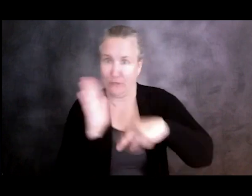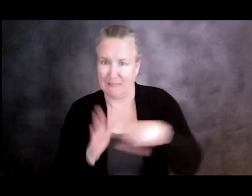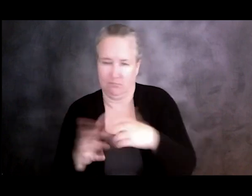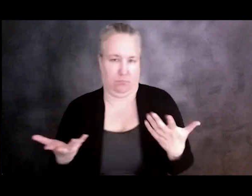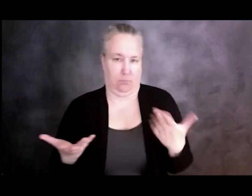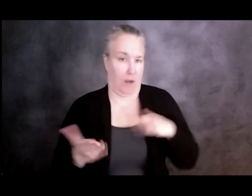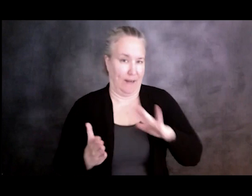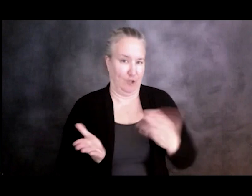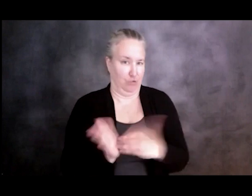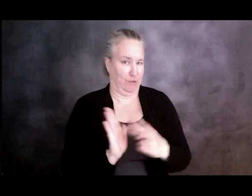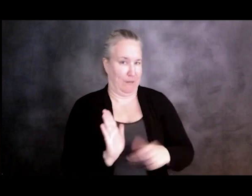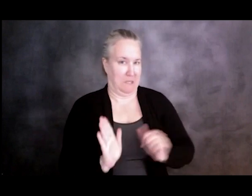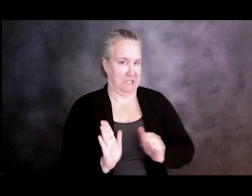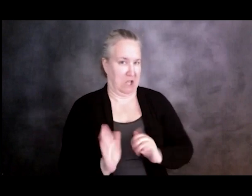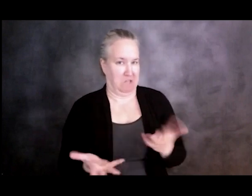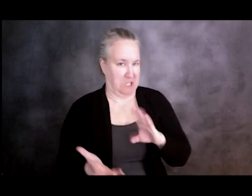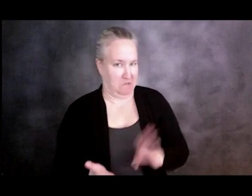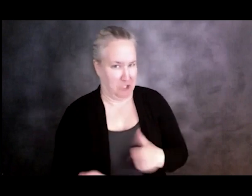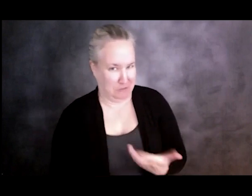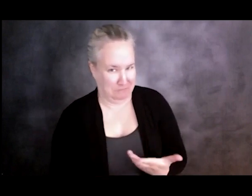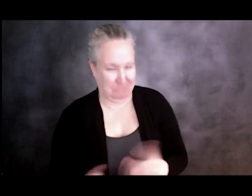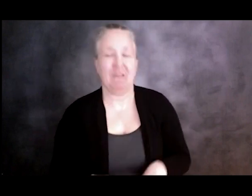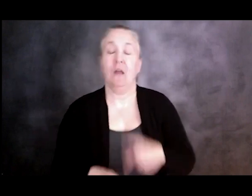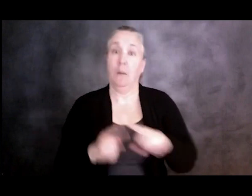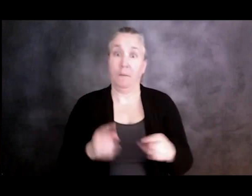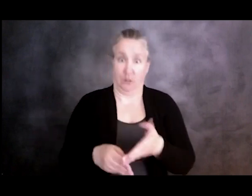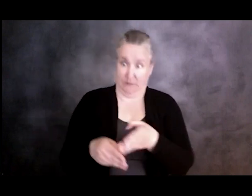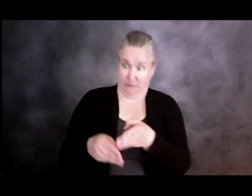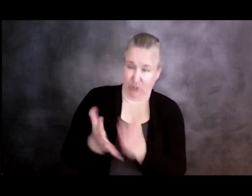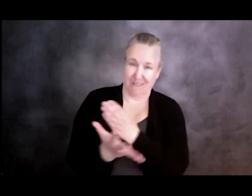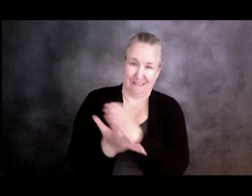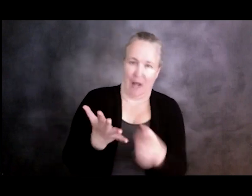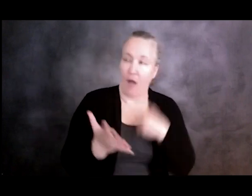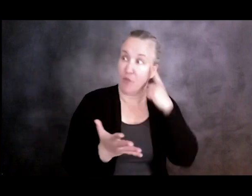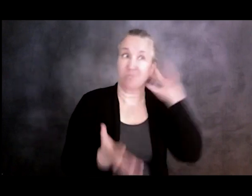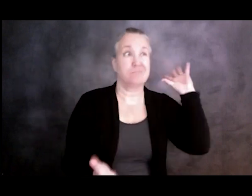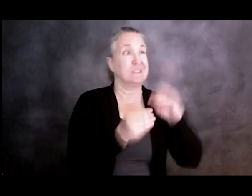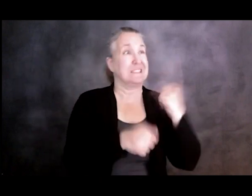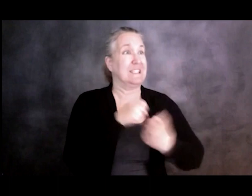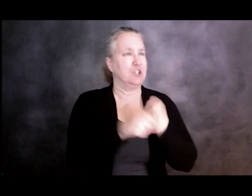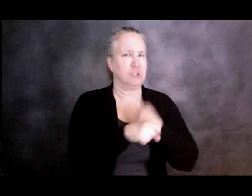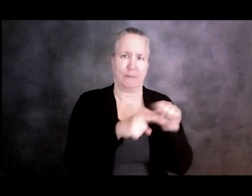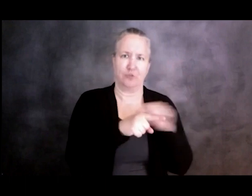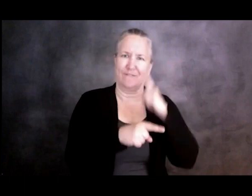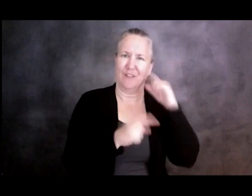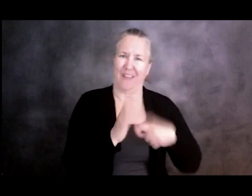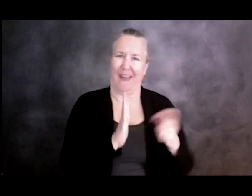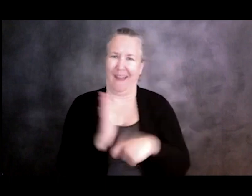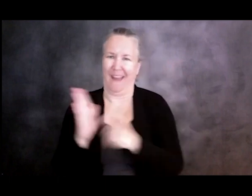And I thought at the end of it, this is what I've been training for 10 years to do. And I can't stand it.